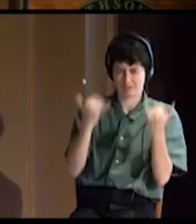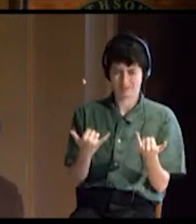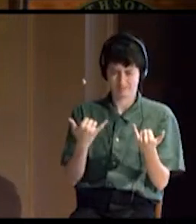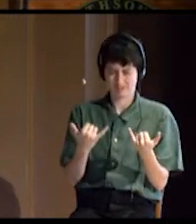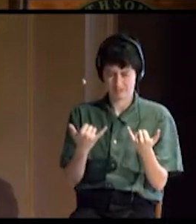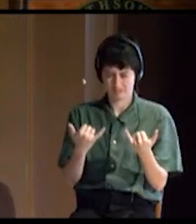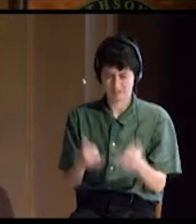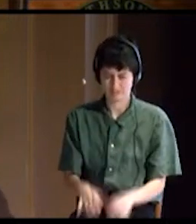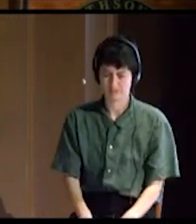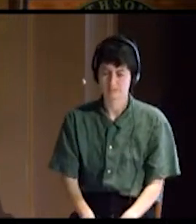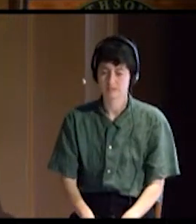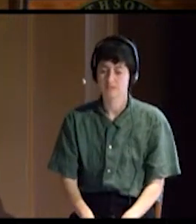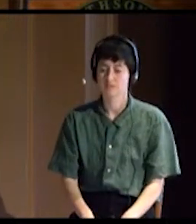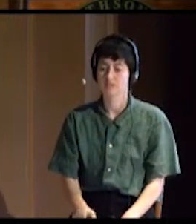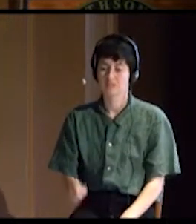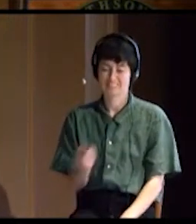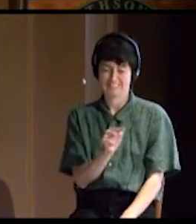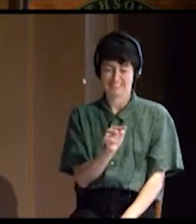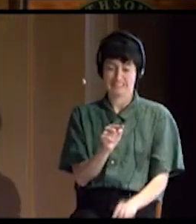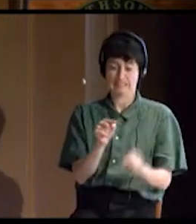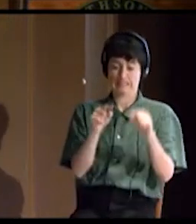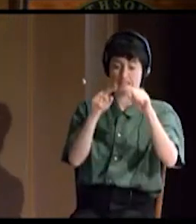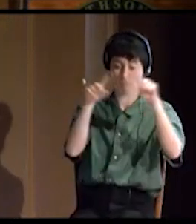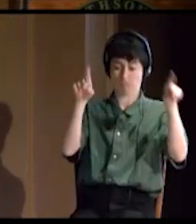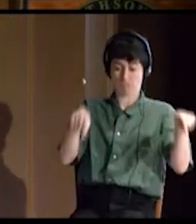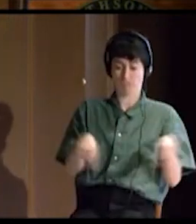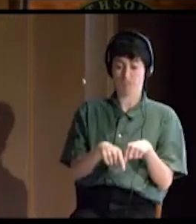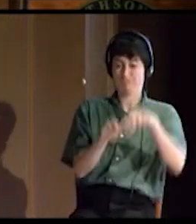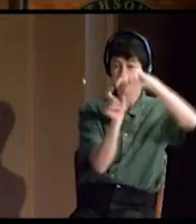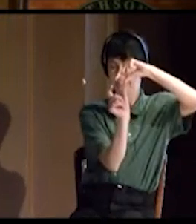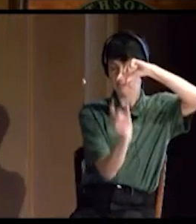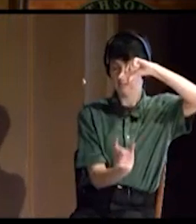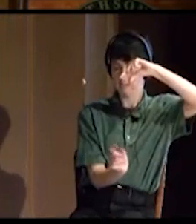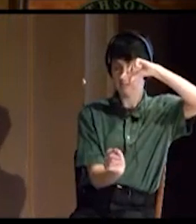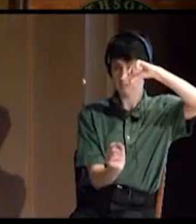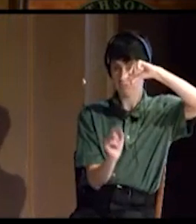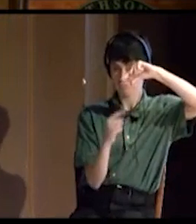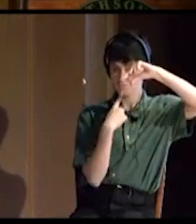in that red zone, you can see that the climate globally was much warmer than it's today.